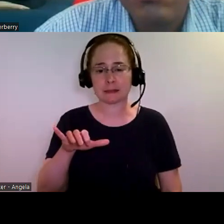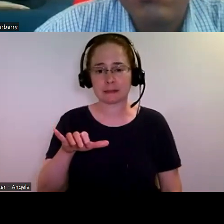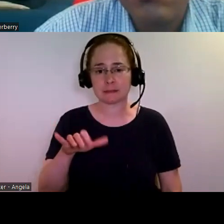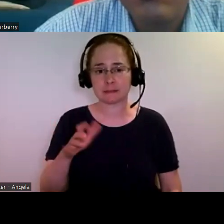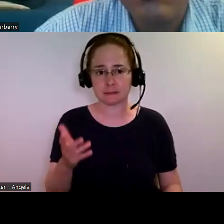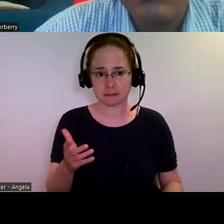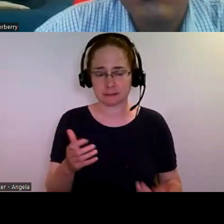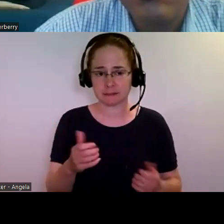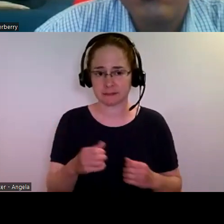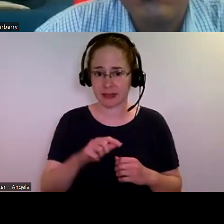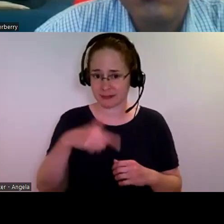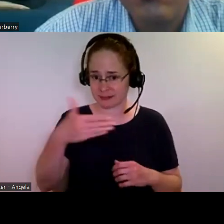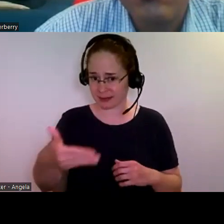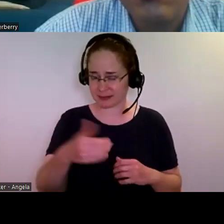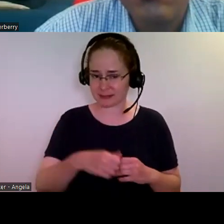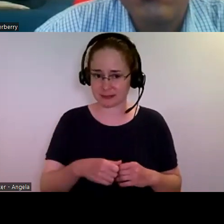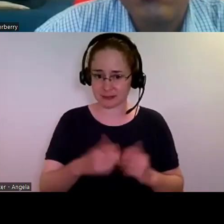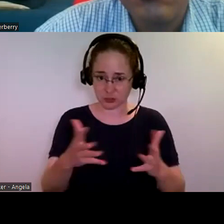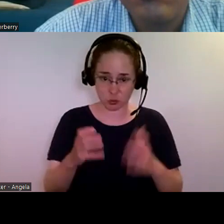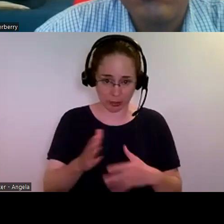we are going next, would you like to share as well?